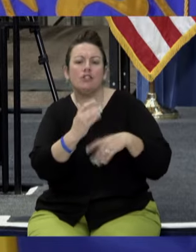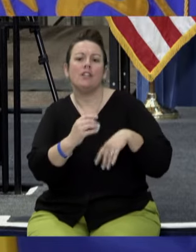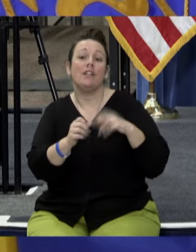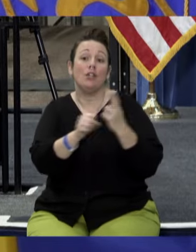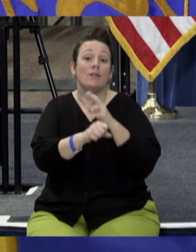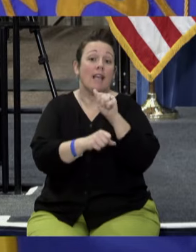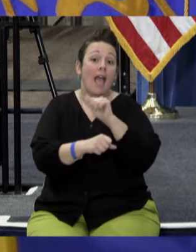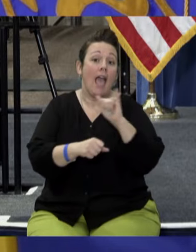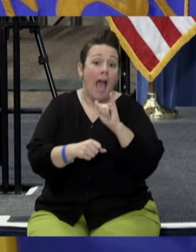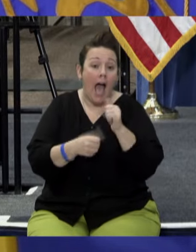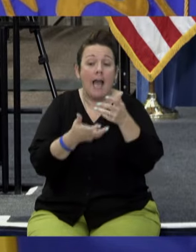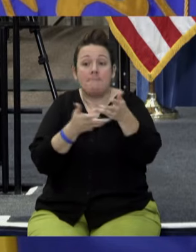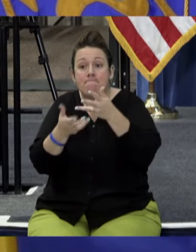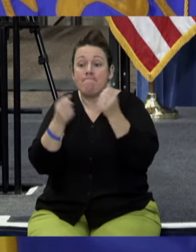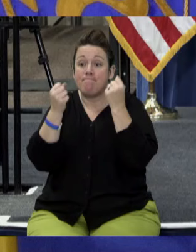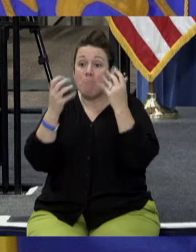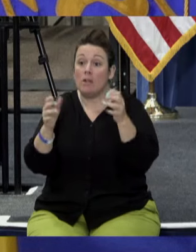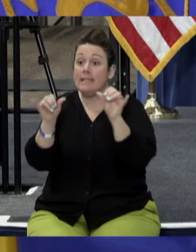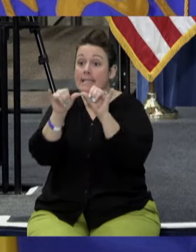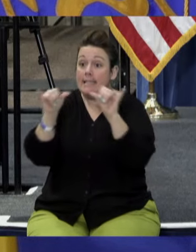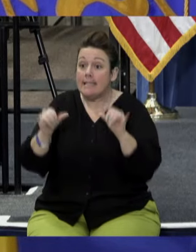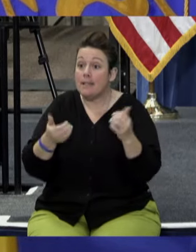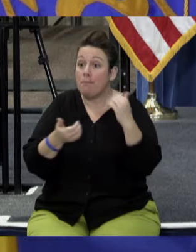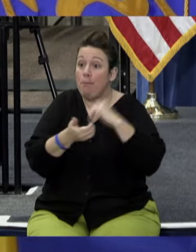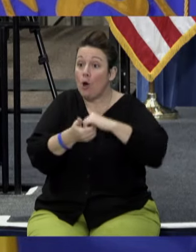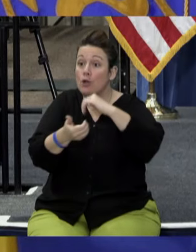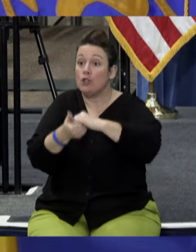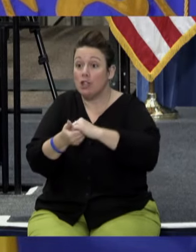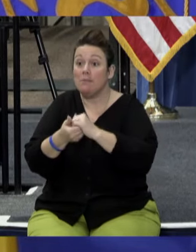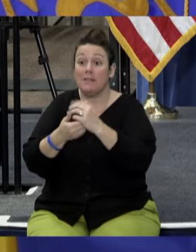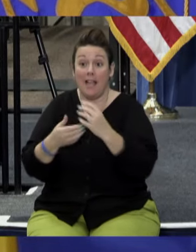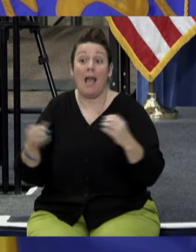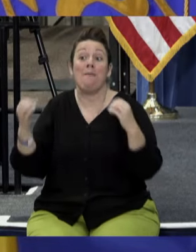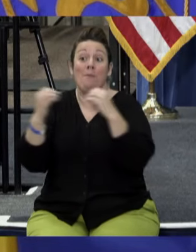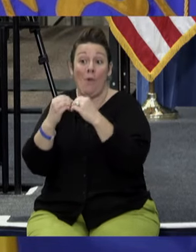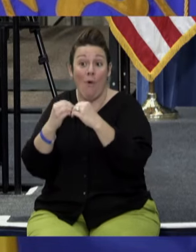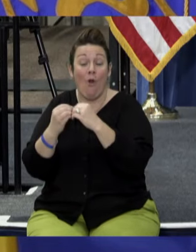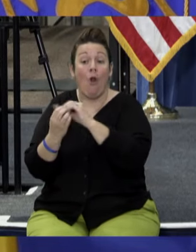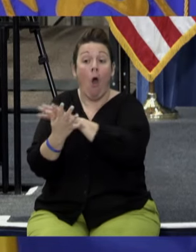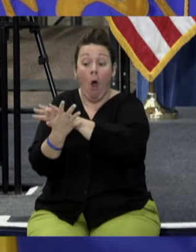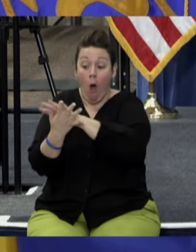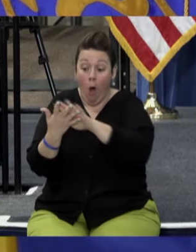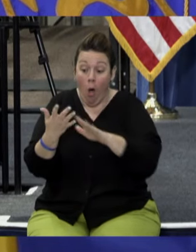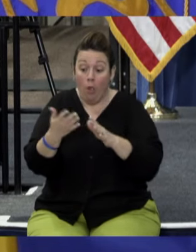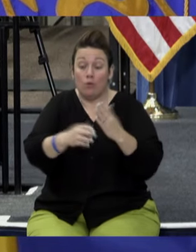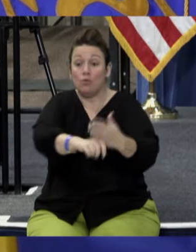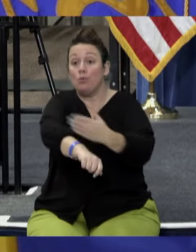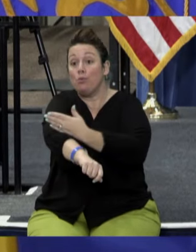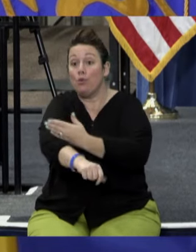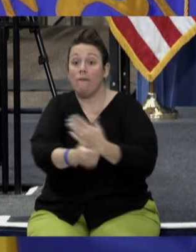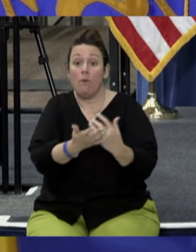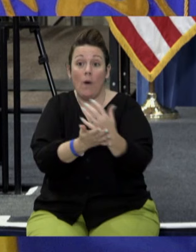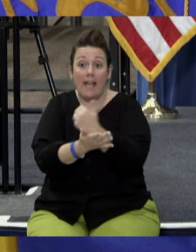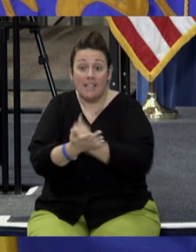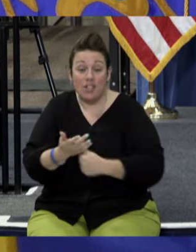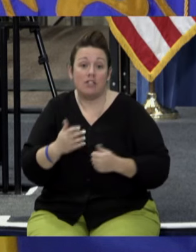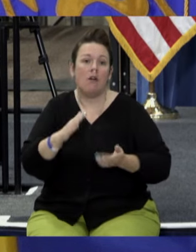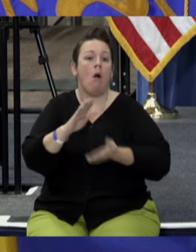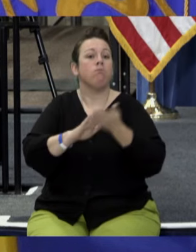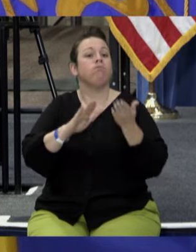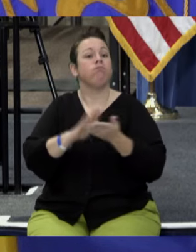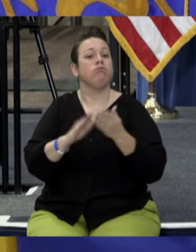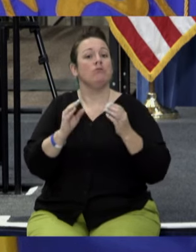engage multi-systems partnerships, and more, all to improve wages, to operate more efficiently,